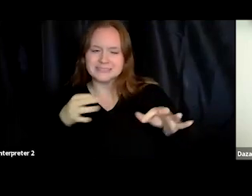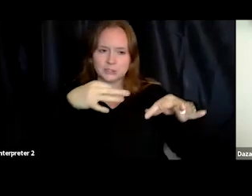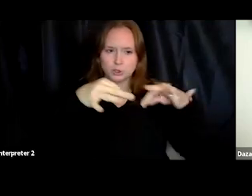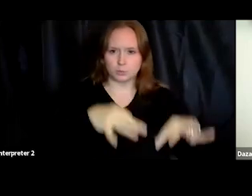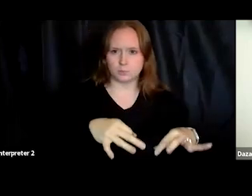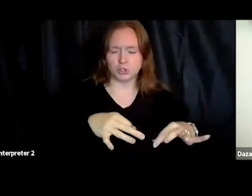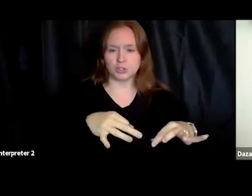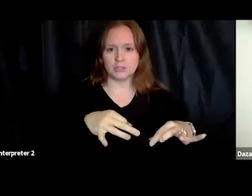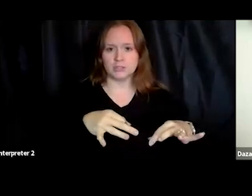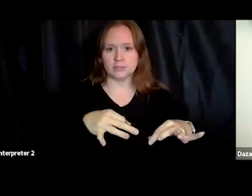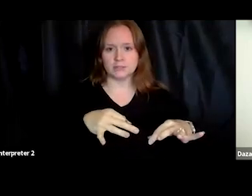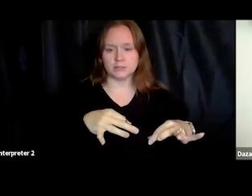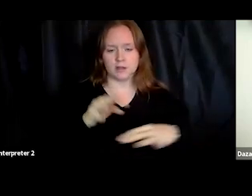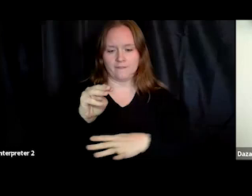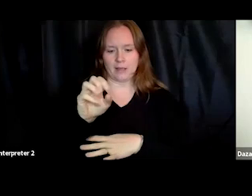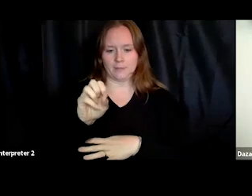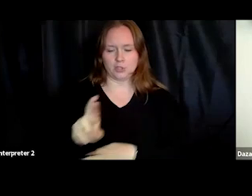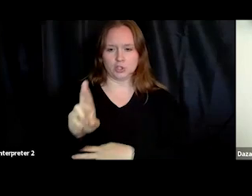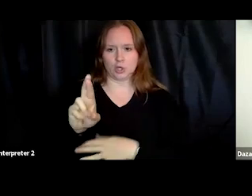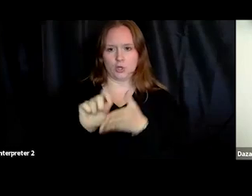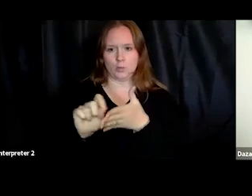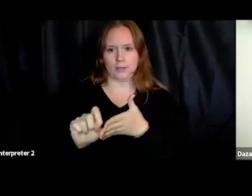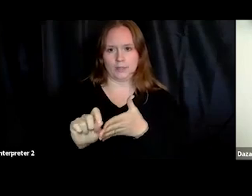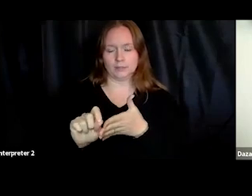of MSR writing. And then, it provides guidance